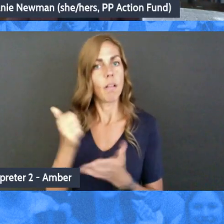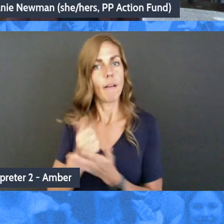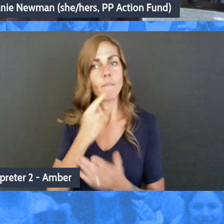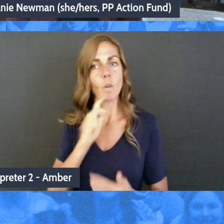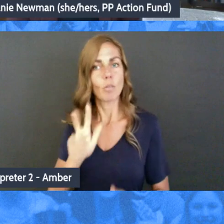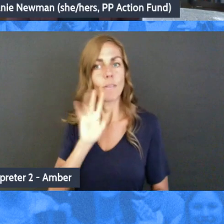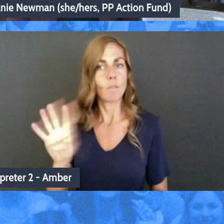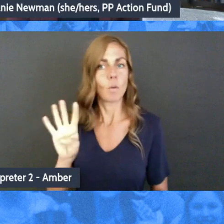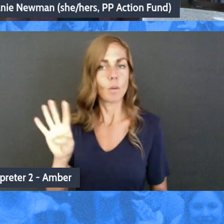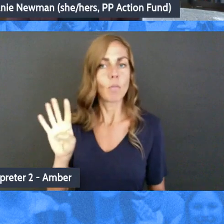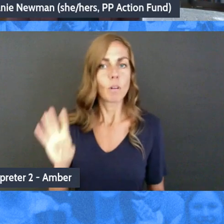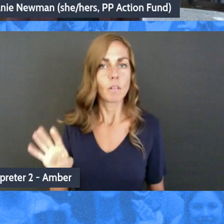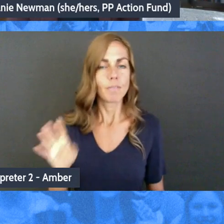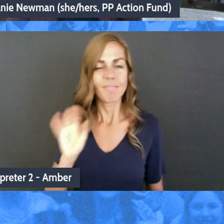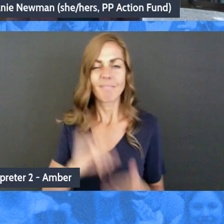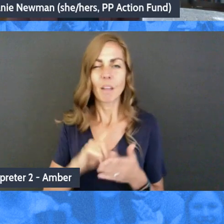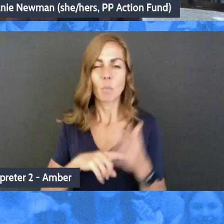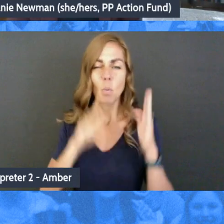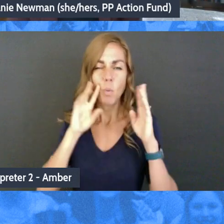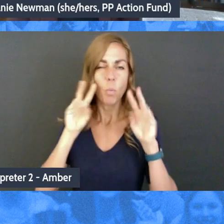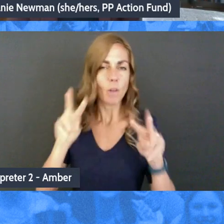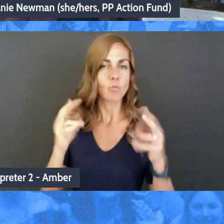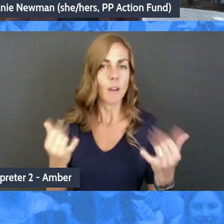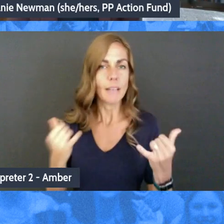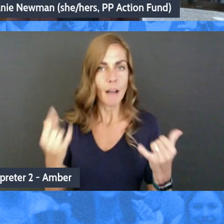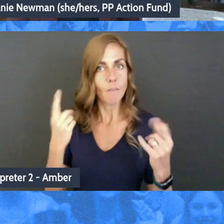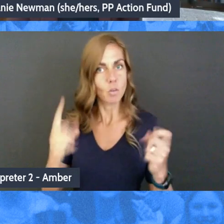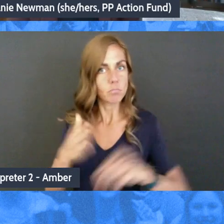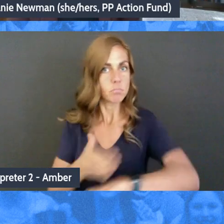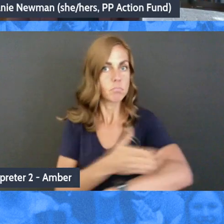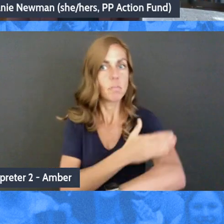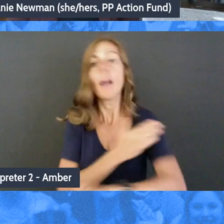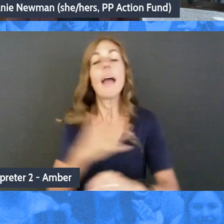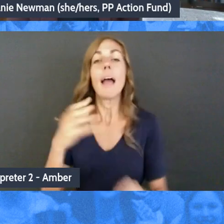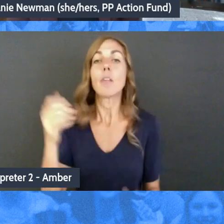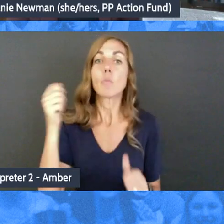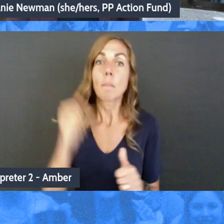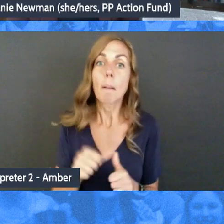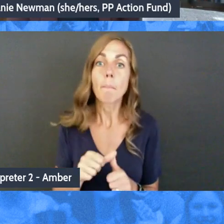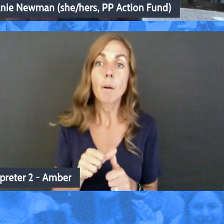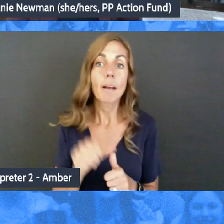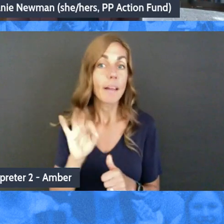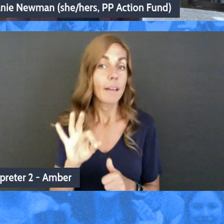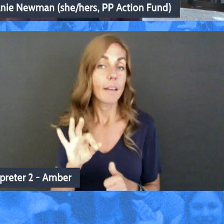right now in terms of wanting to further the ball. And remember that if I can say so myself,